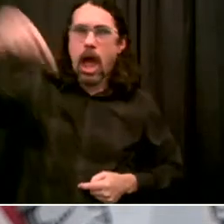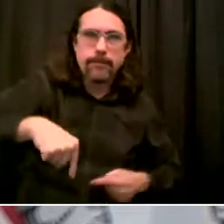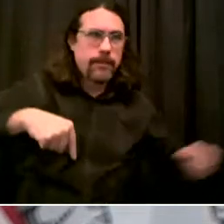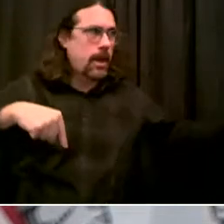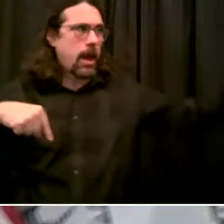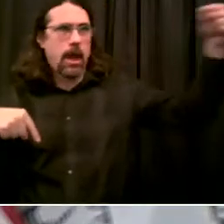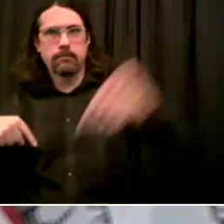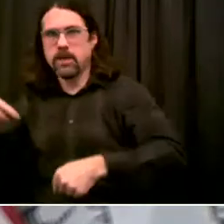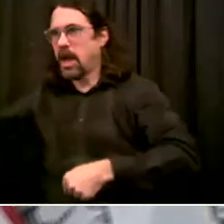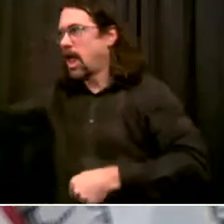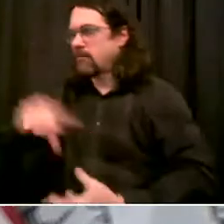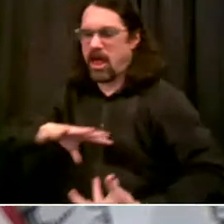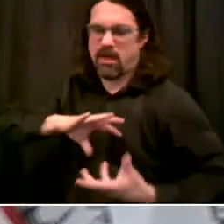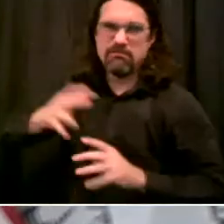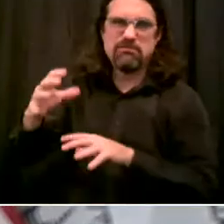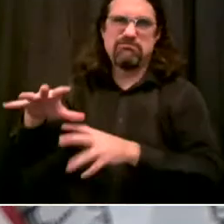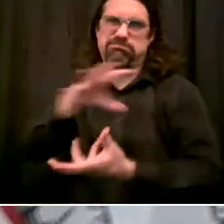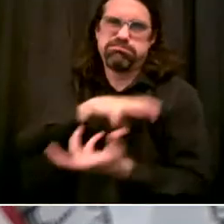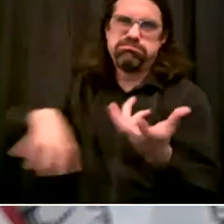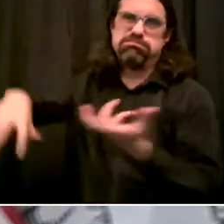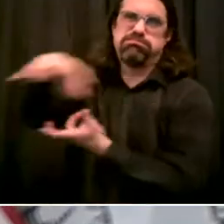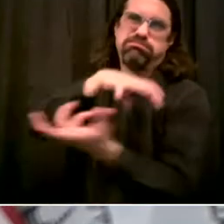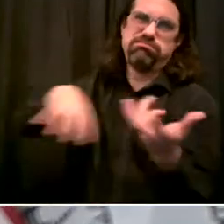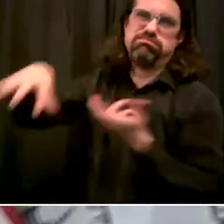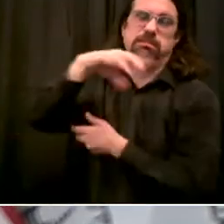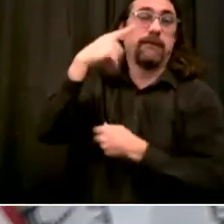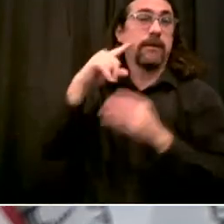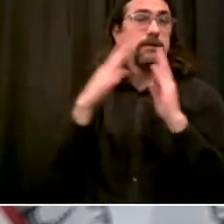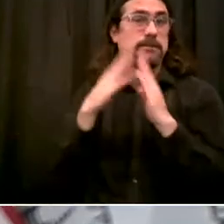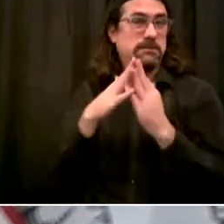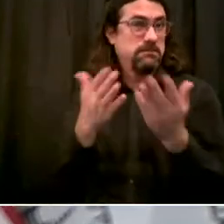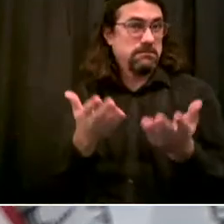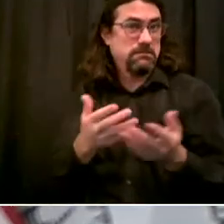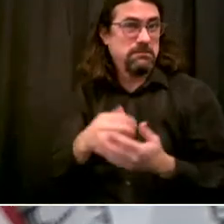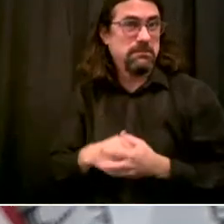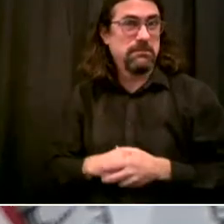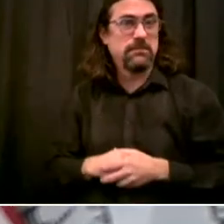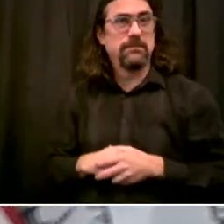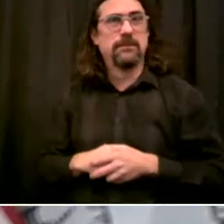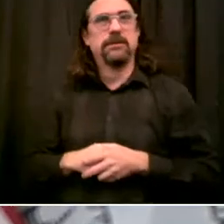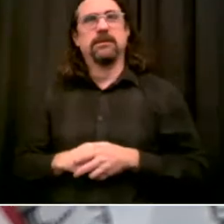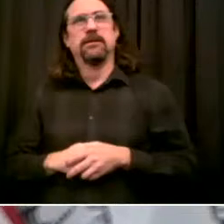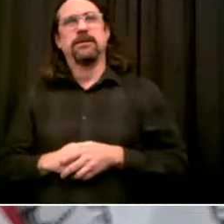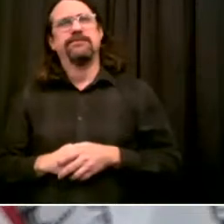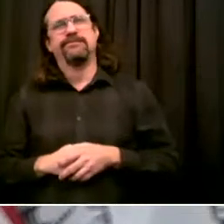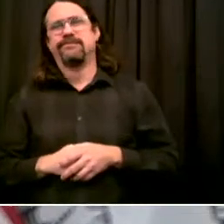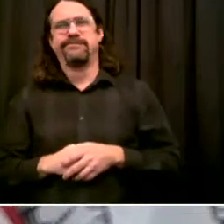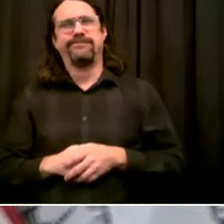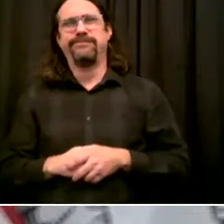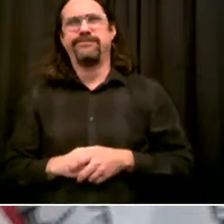CERTAINLY NOWHERE NEAR WHAT HAS BEEN PROJECTED AND THAT WAS